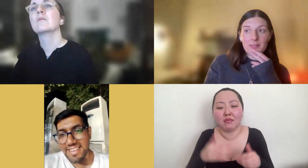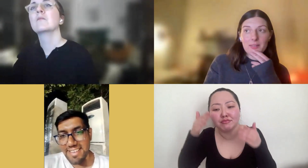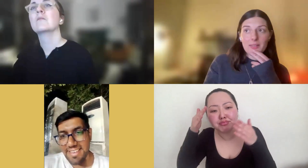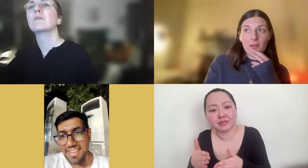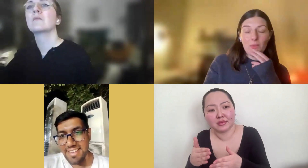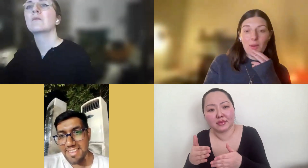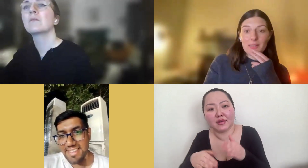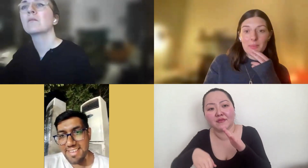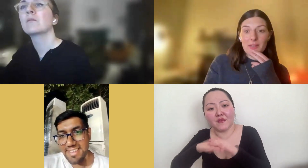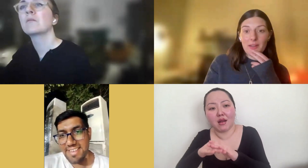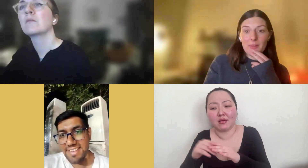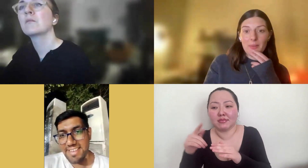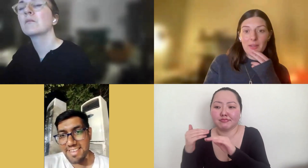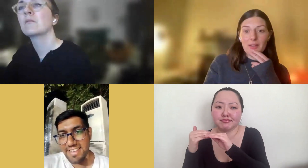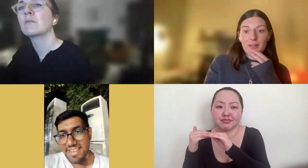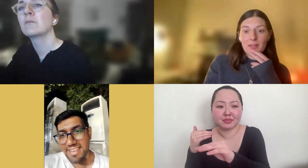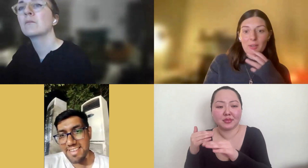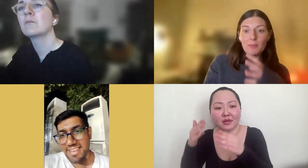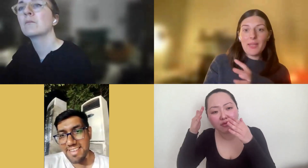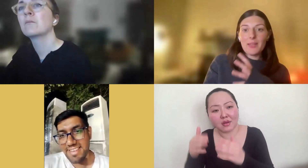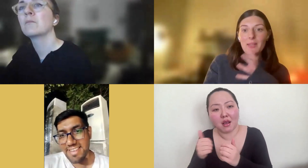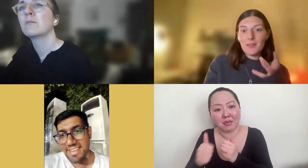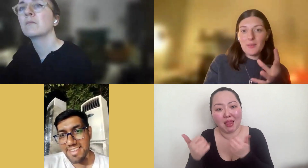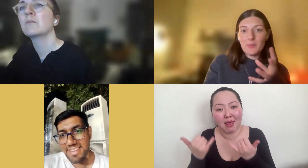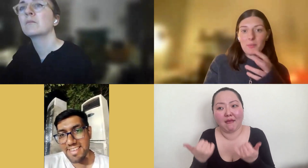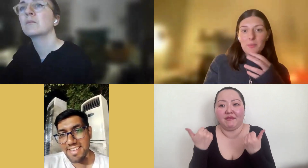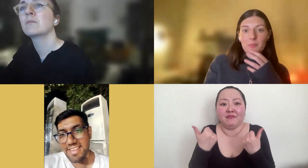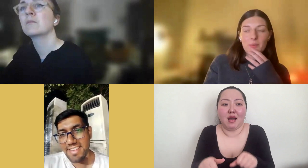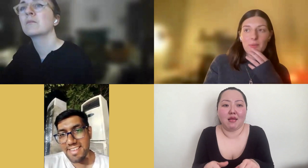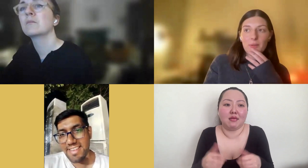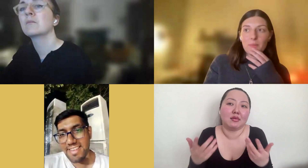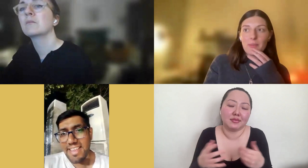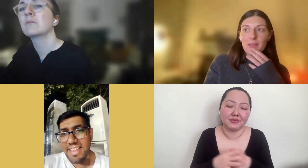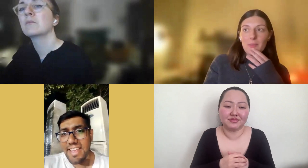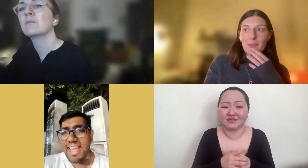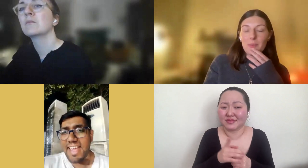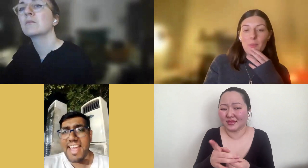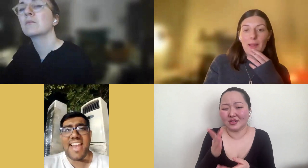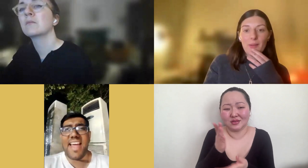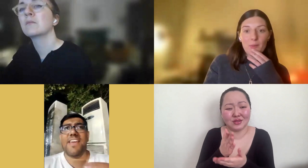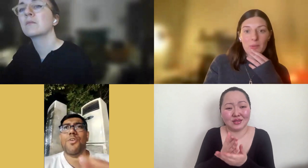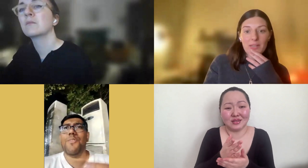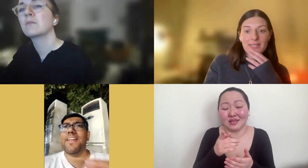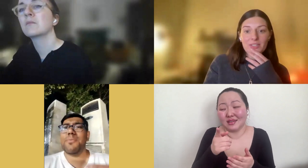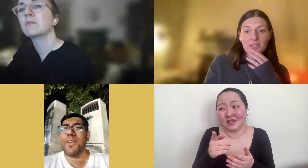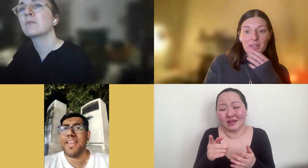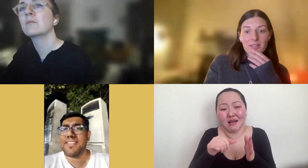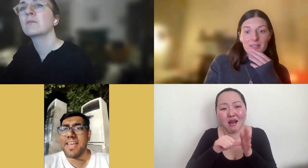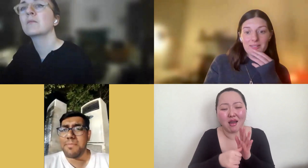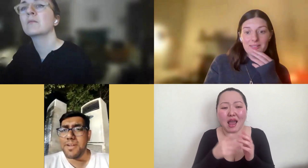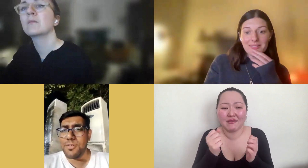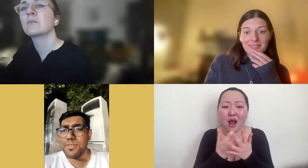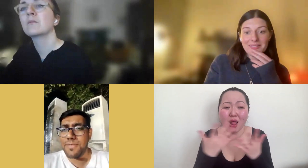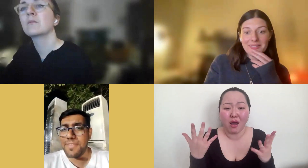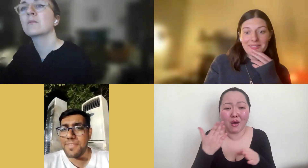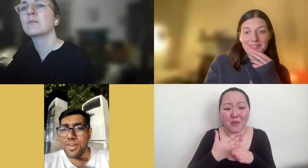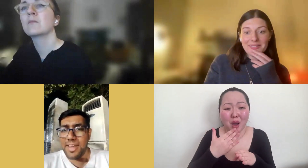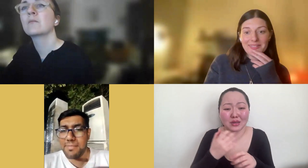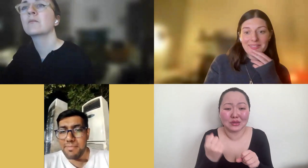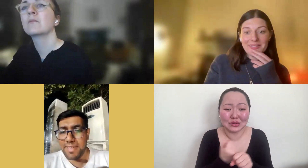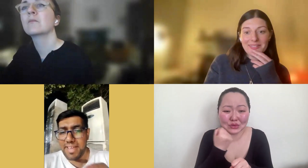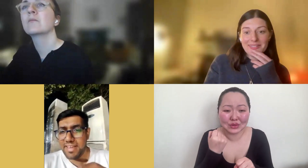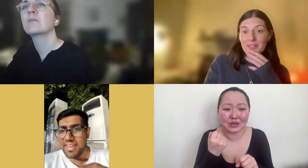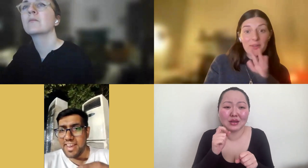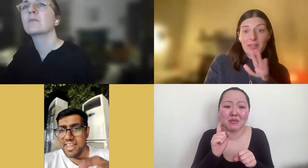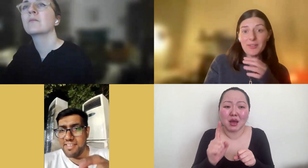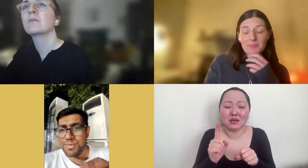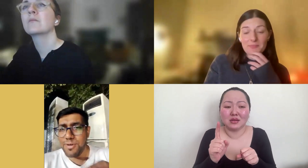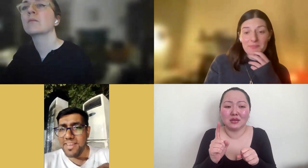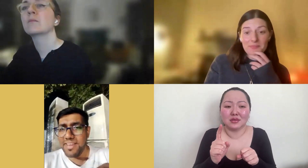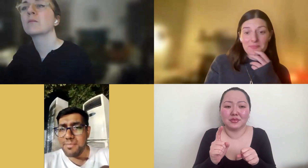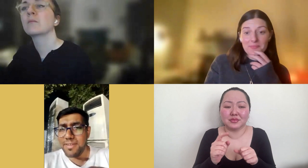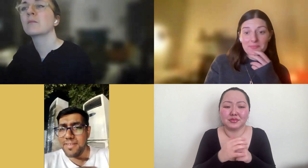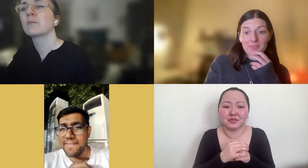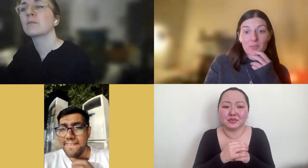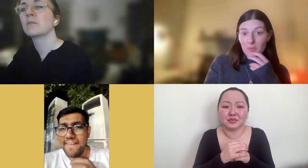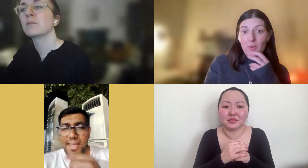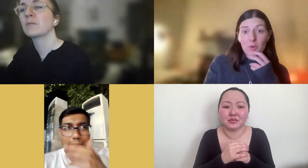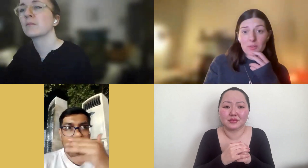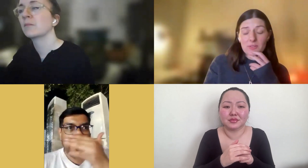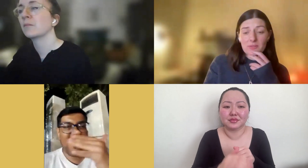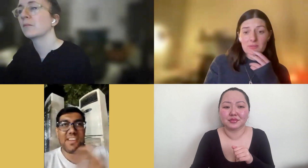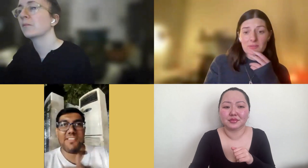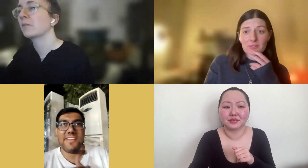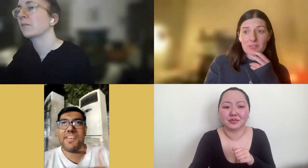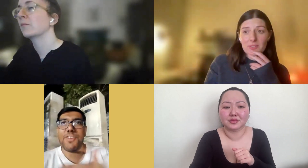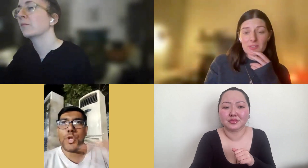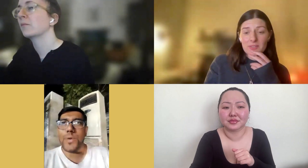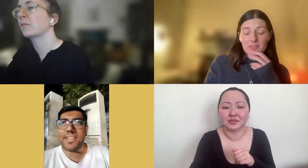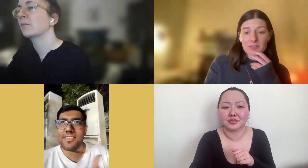there is a lot of work to be done. Sorry, can I give a small example? We were doing